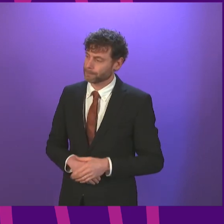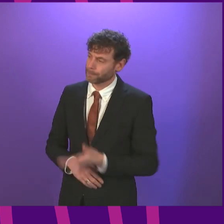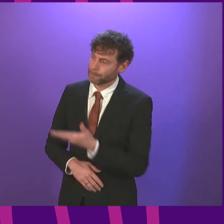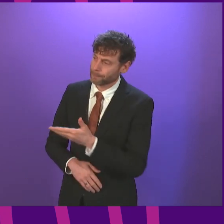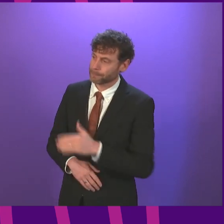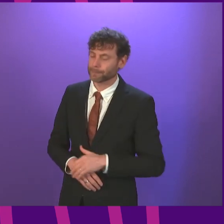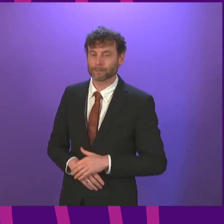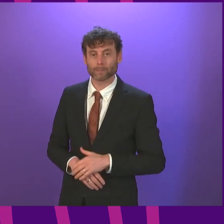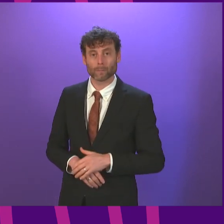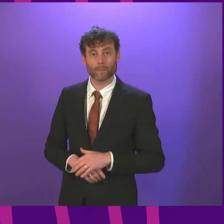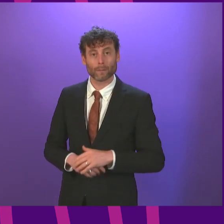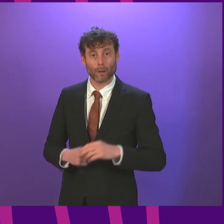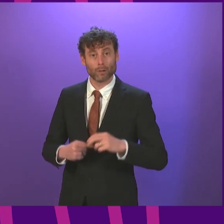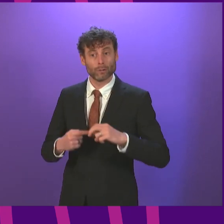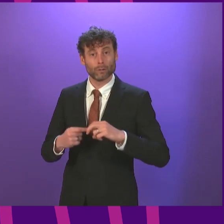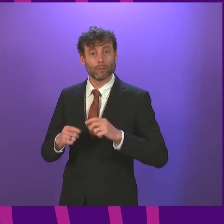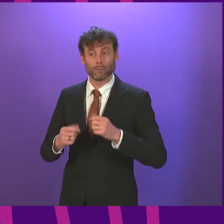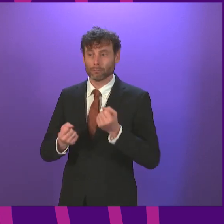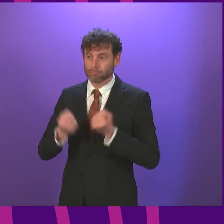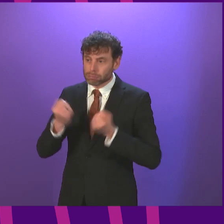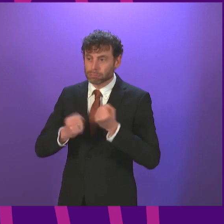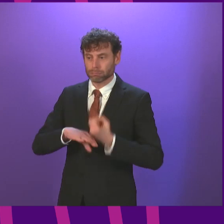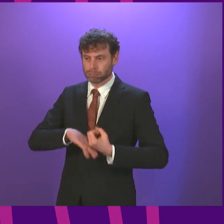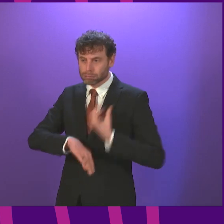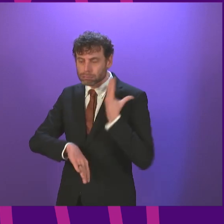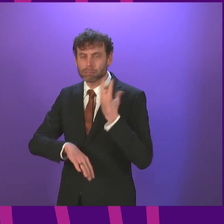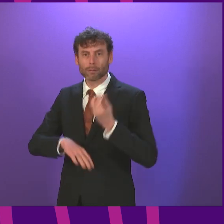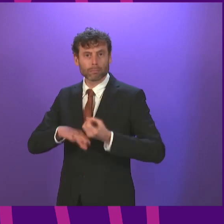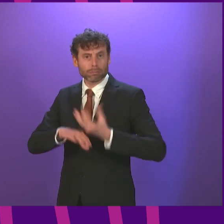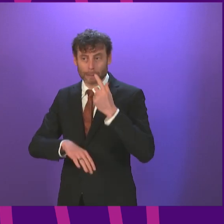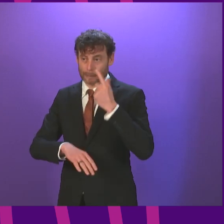are going up, which is causing Scotland to miss its climate targets. That is why the